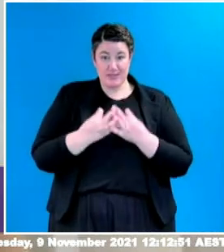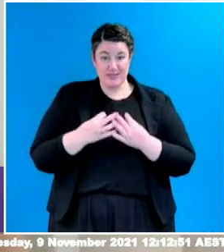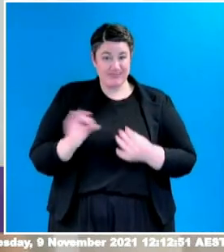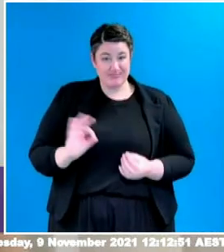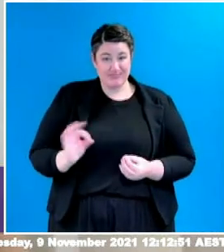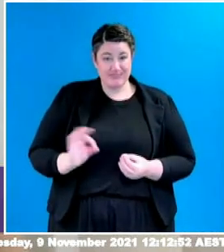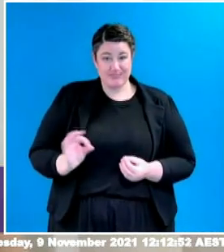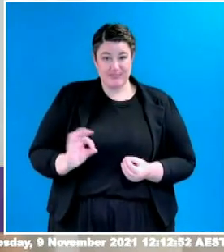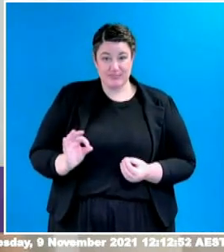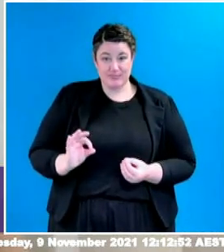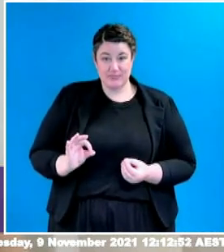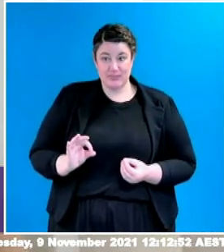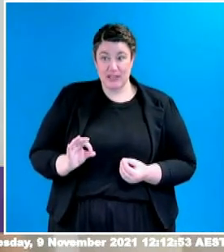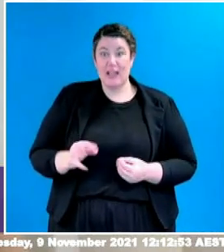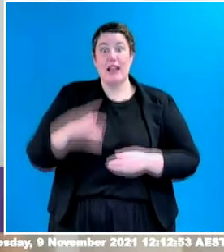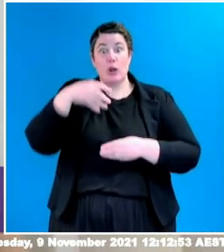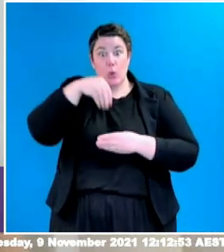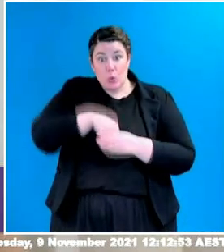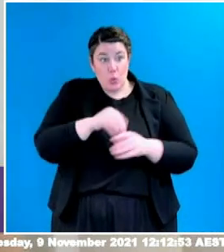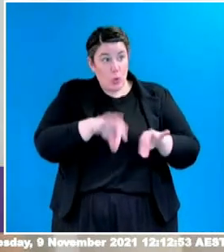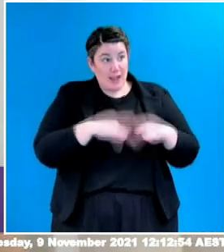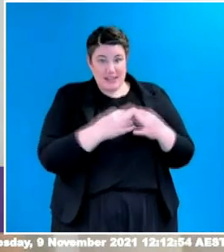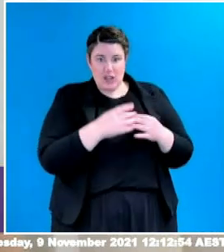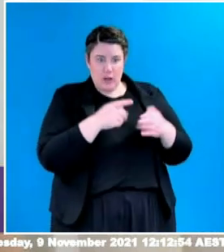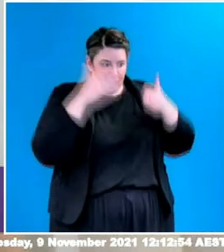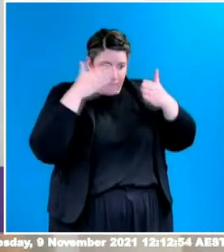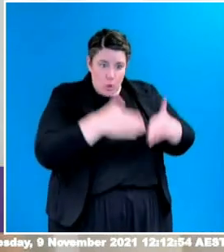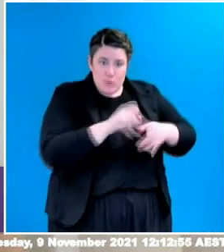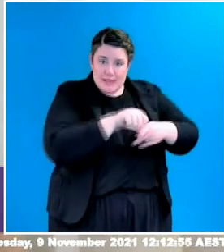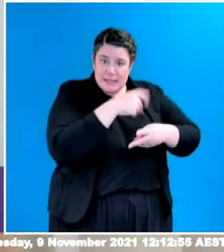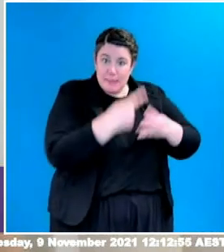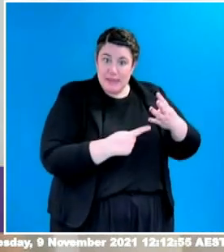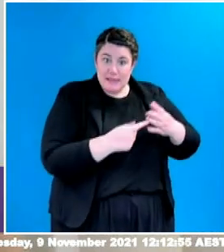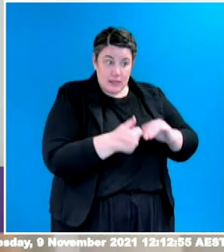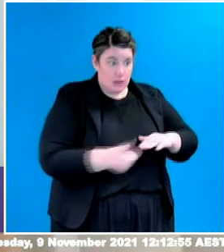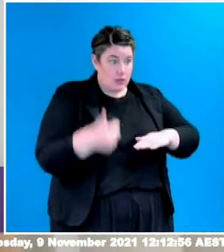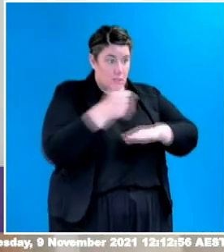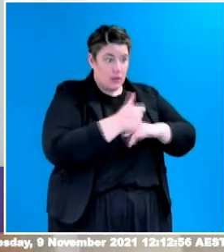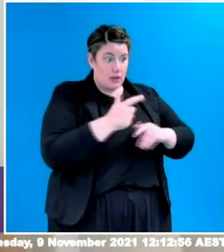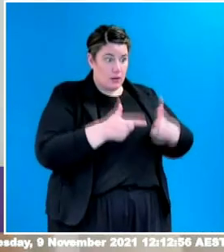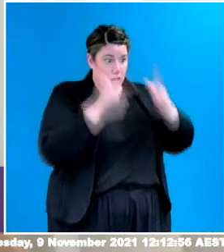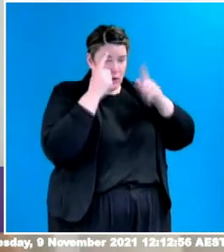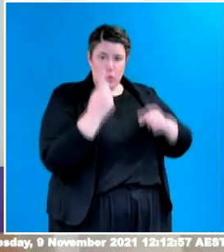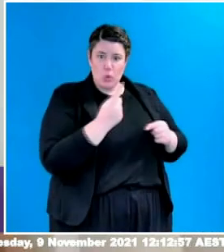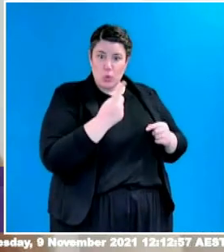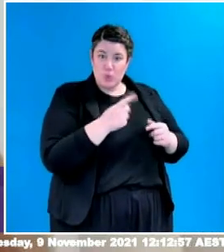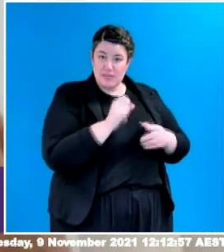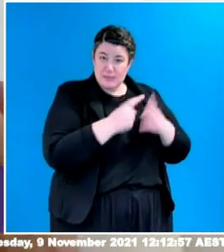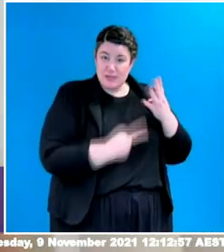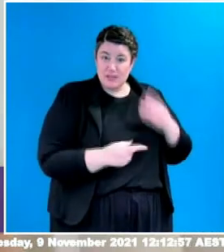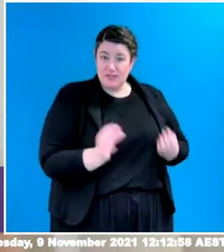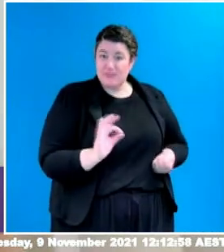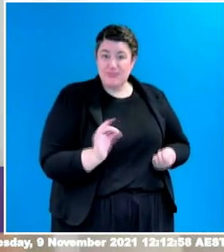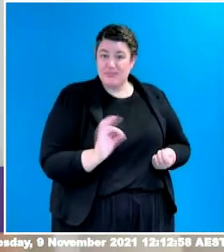organisations that have a disability focus. We are not seeing disabled people in the rooms of power, the leadership and